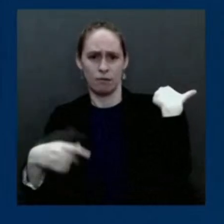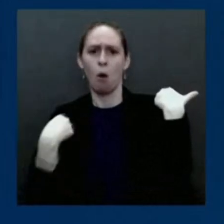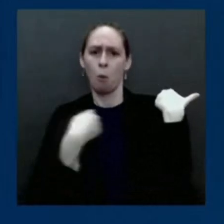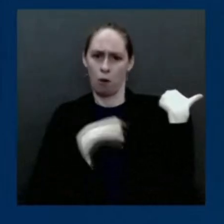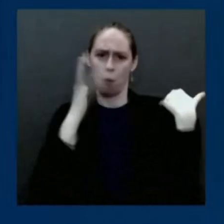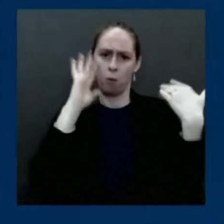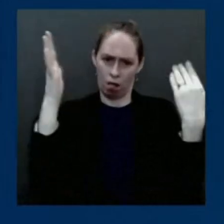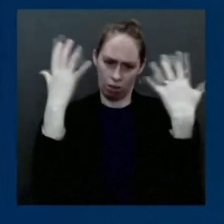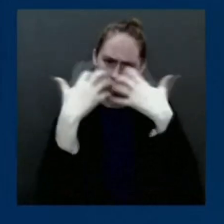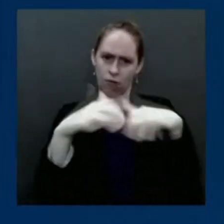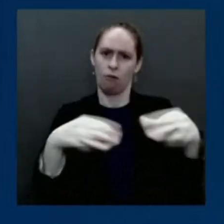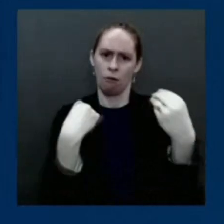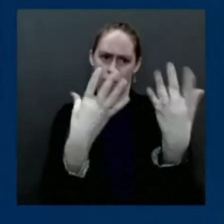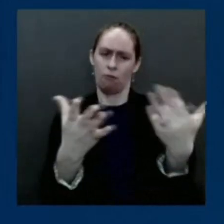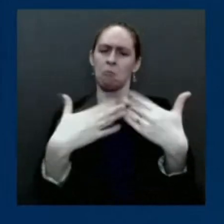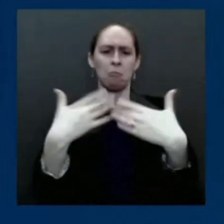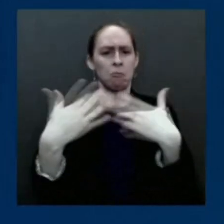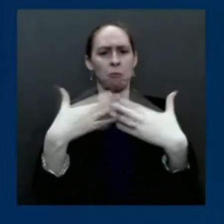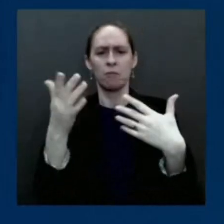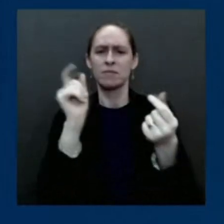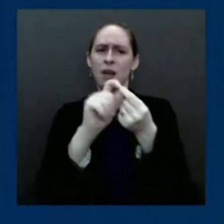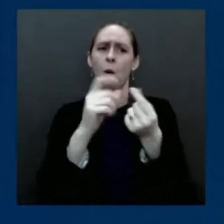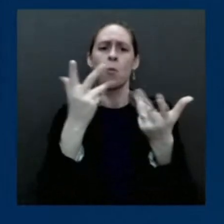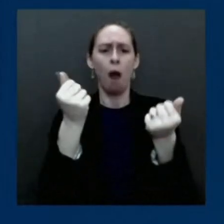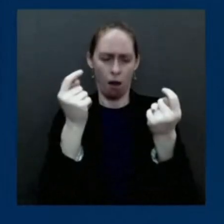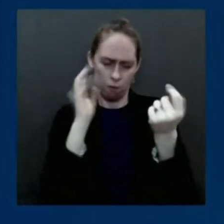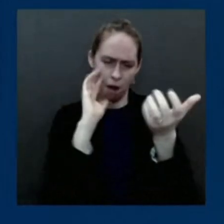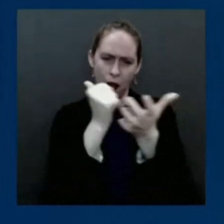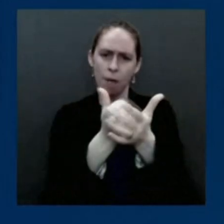THAT'S EXACTLY WHAT YOU'VE DONE OVER THE PAST WEEK OR SO.